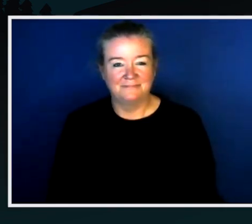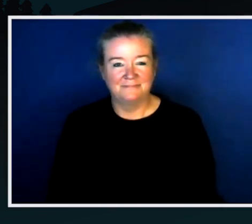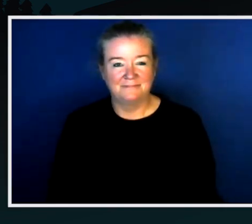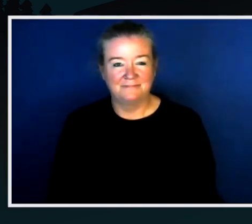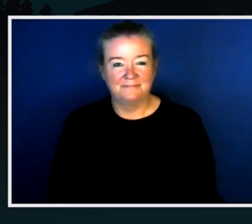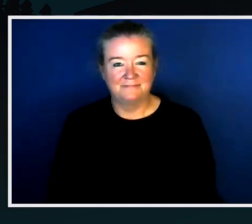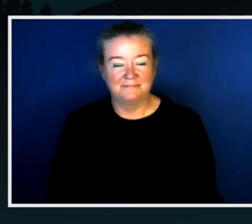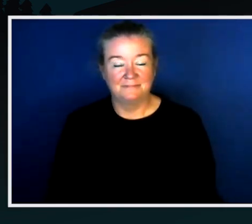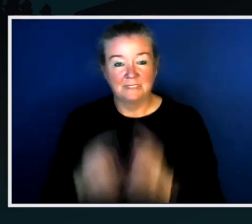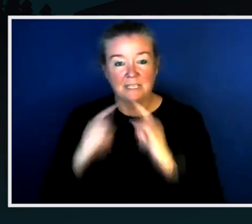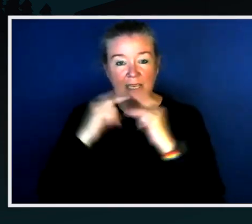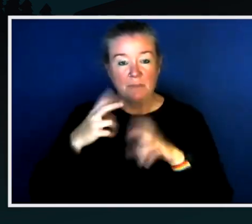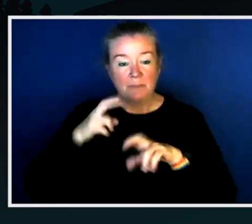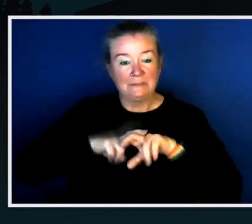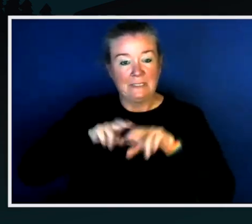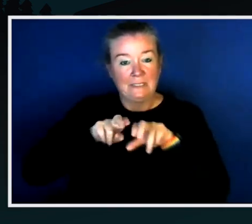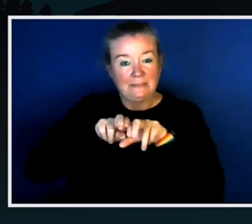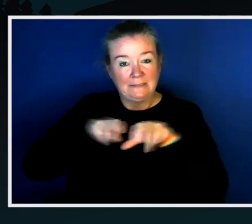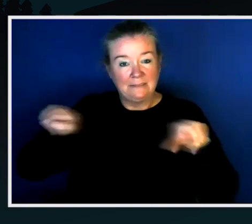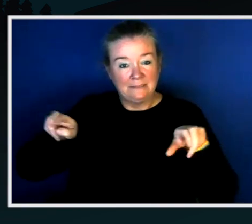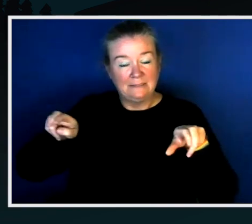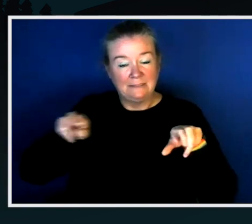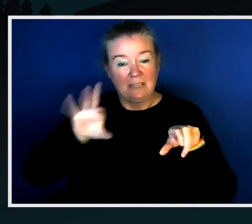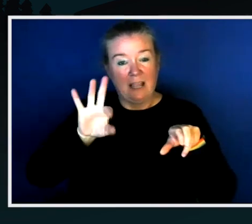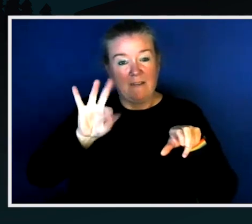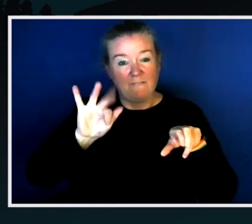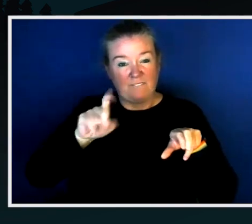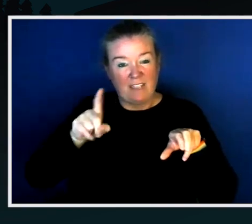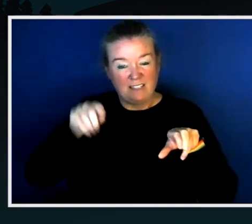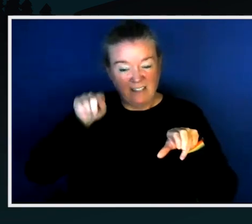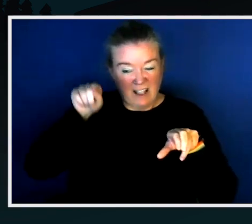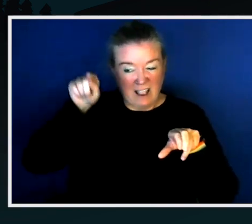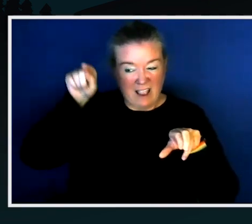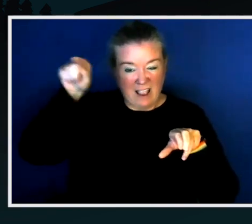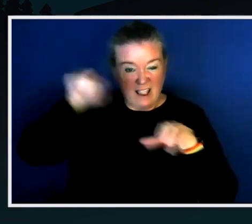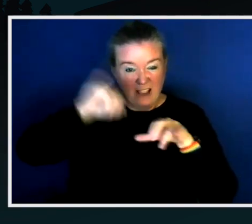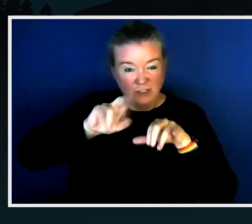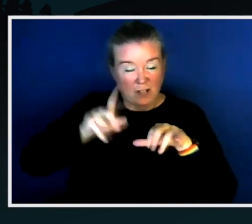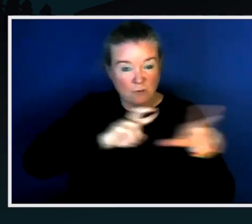Campers sit on a bench at the edge of the field as Jill prepares a bottle rocket for liftoff.